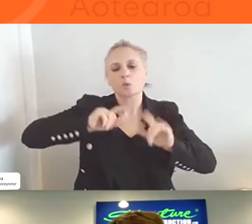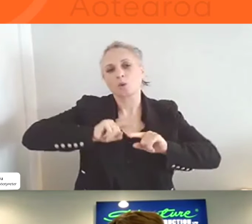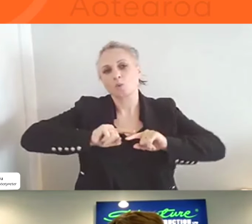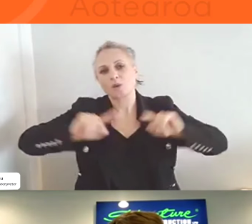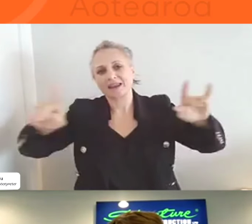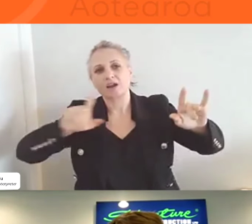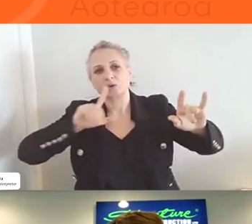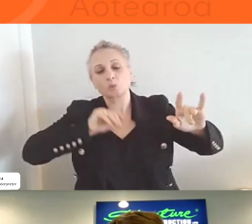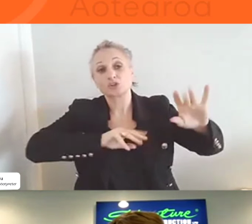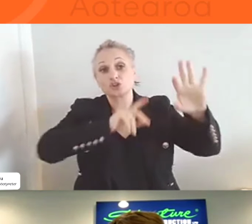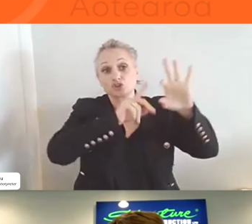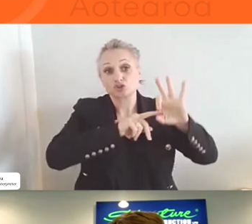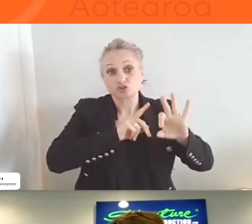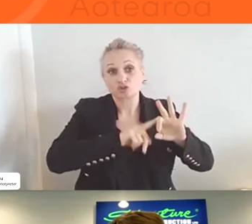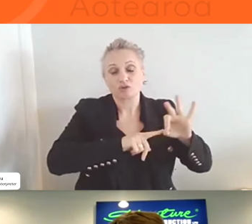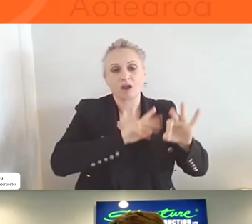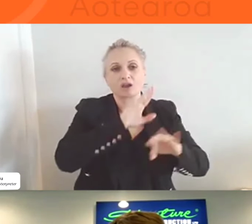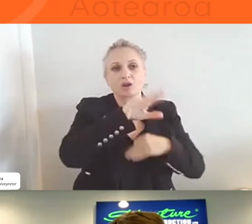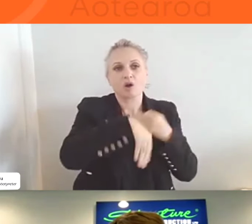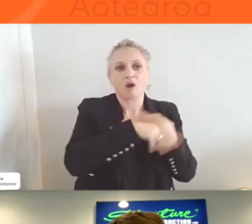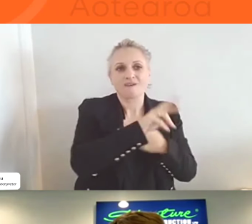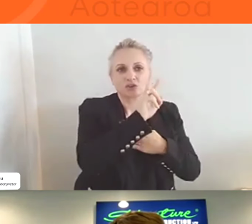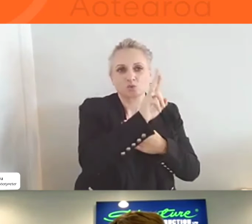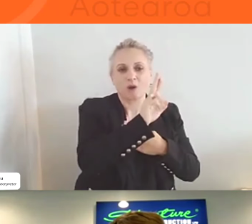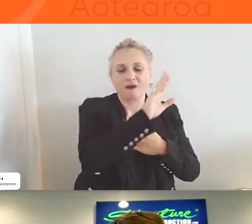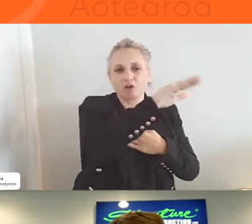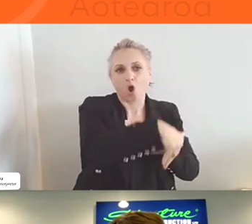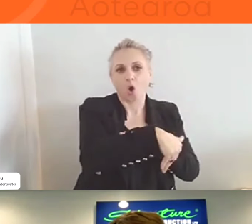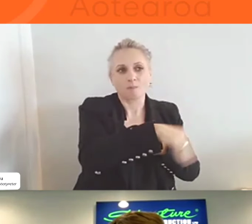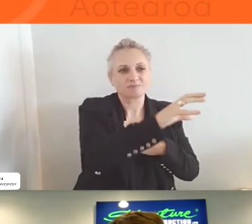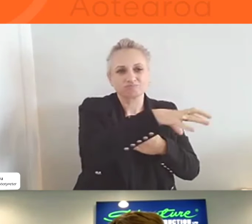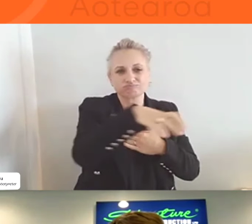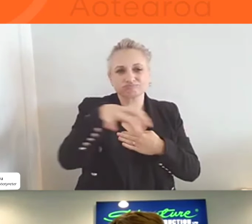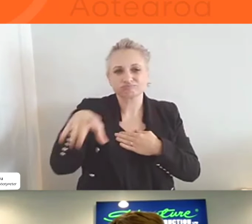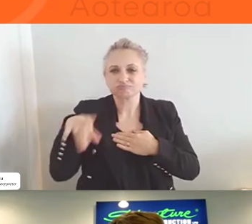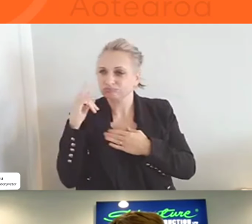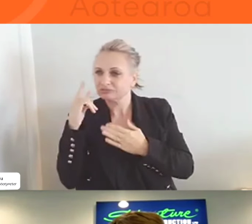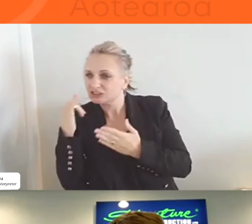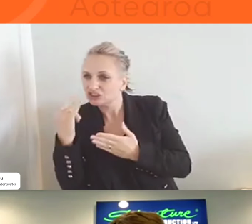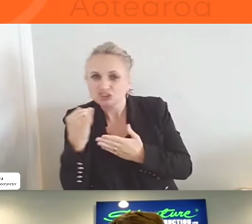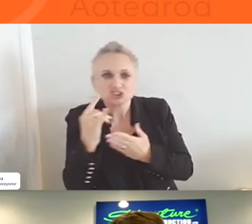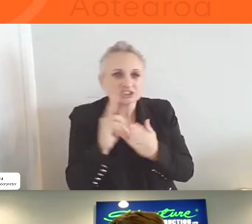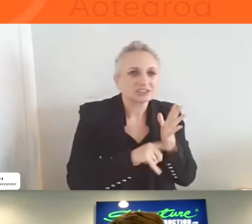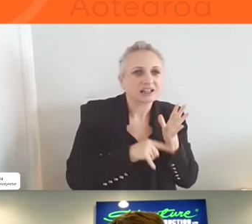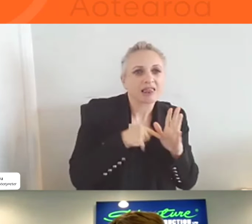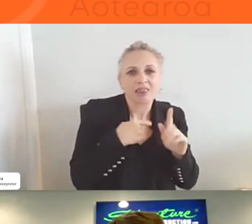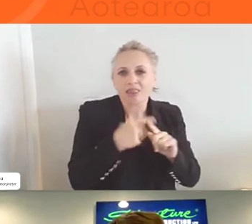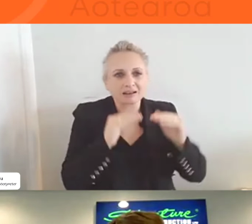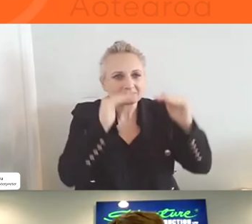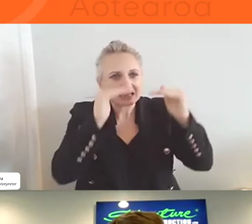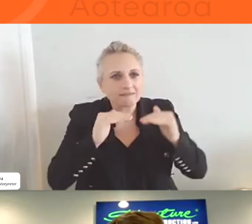homes across different parts of Auckland just to check what the lux levels were, and we took learnings from those and have put them back